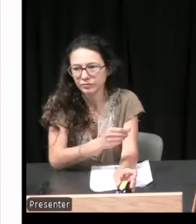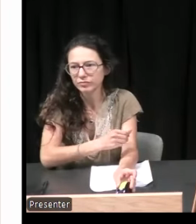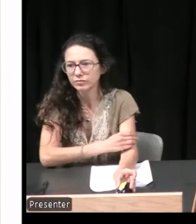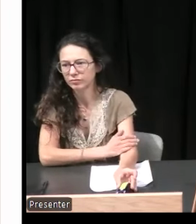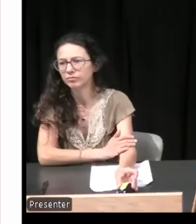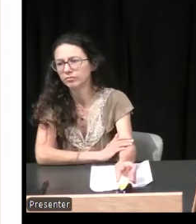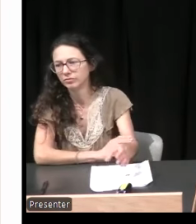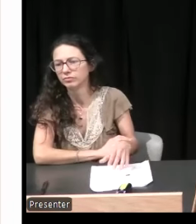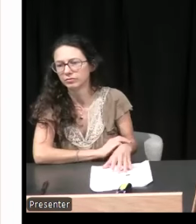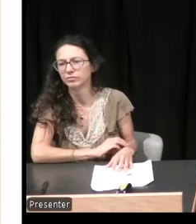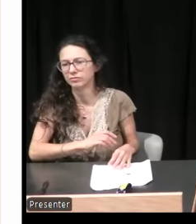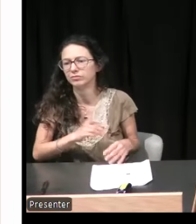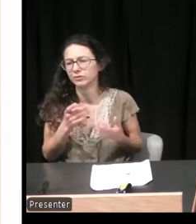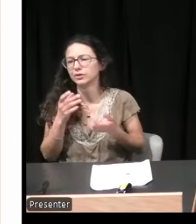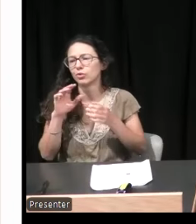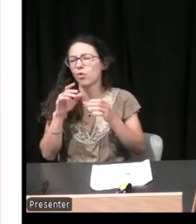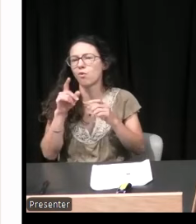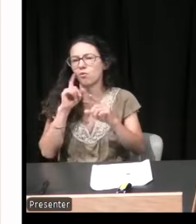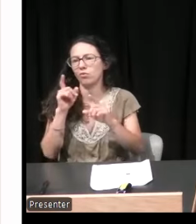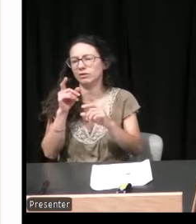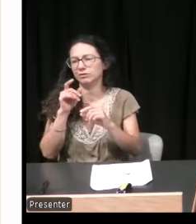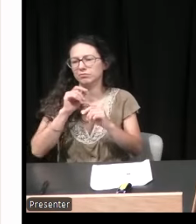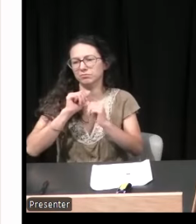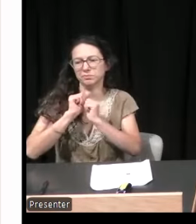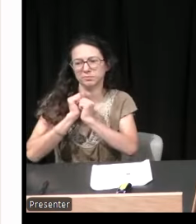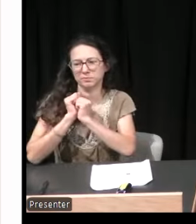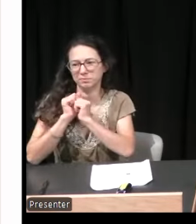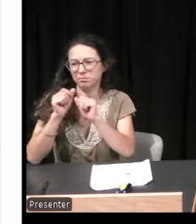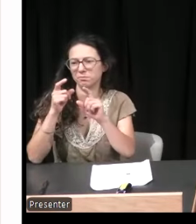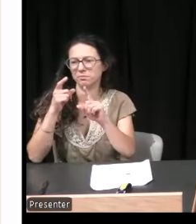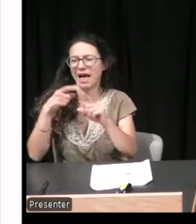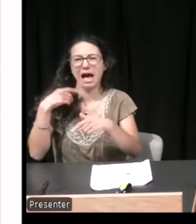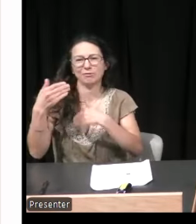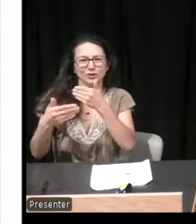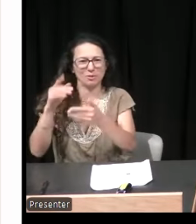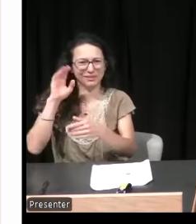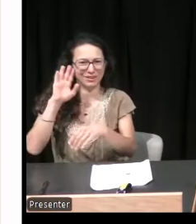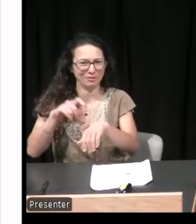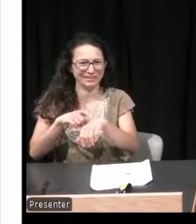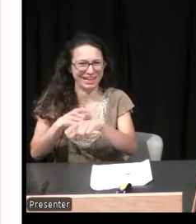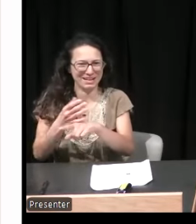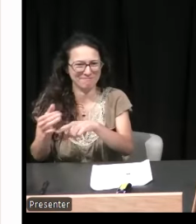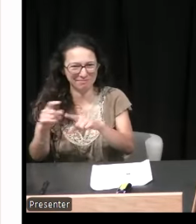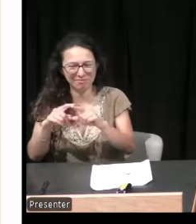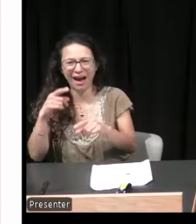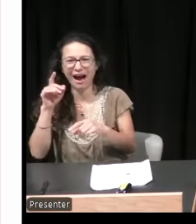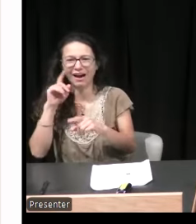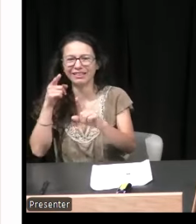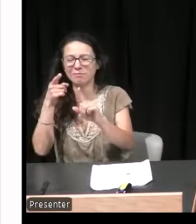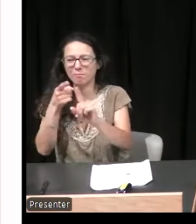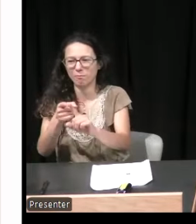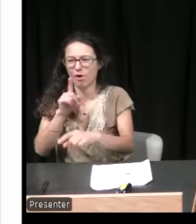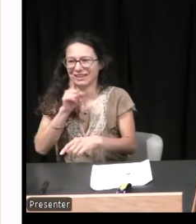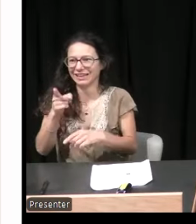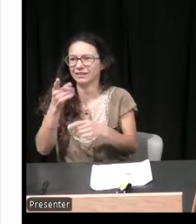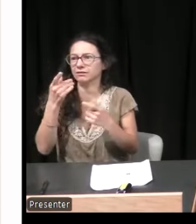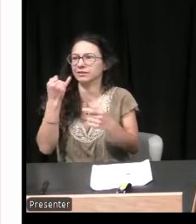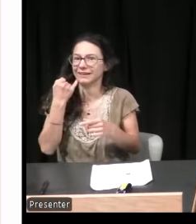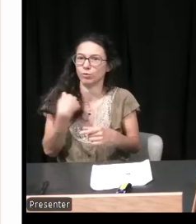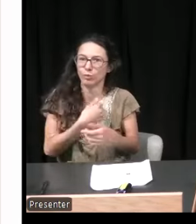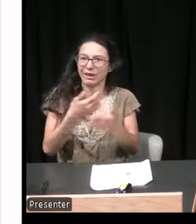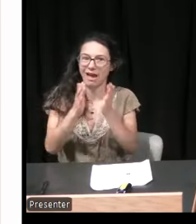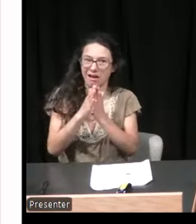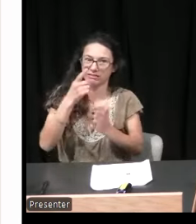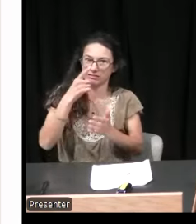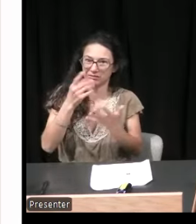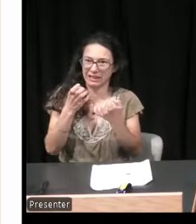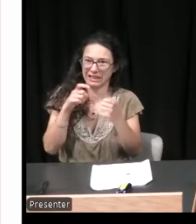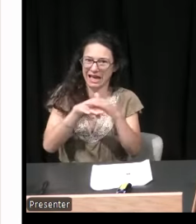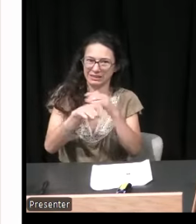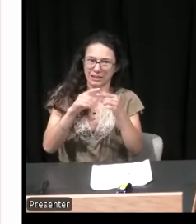environment I know time is running sure I do want to give you time to read the slides but